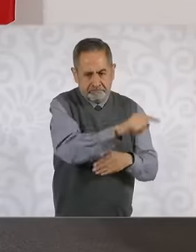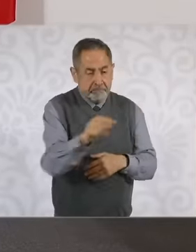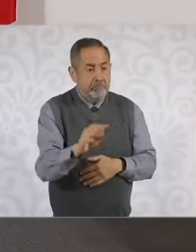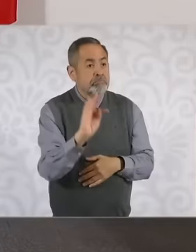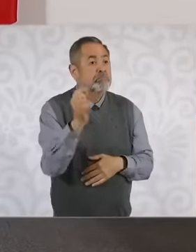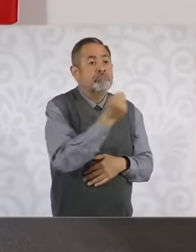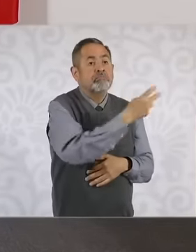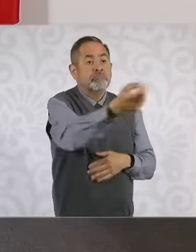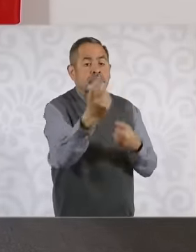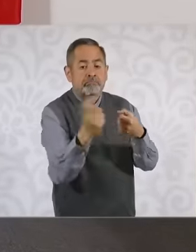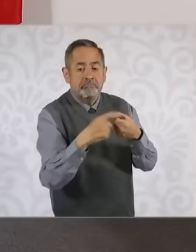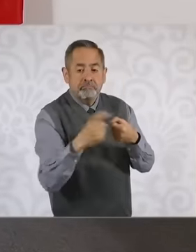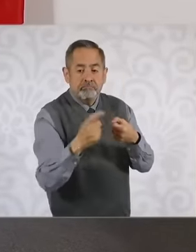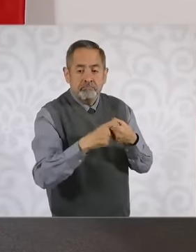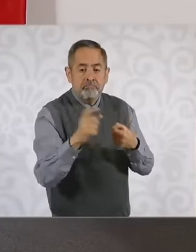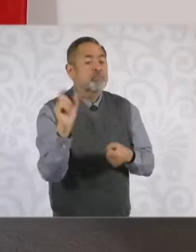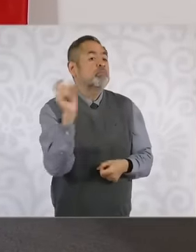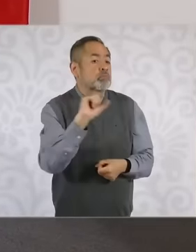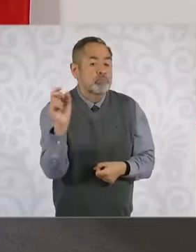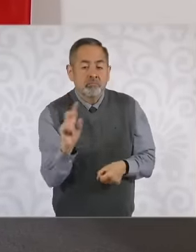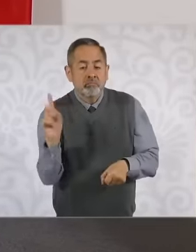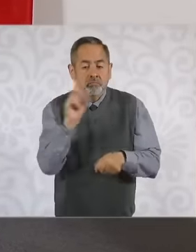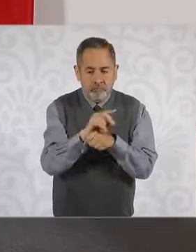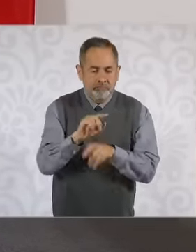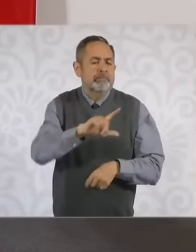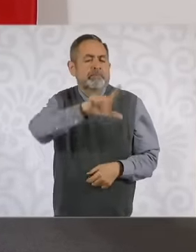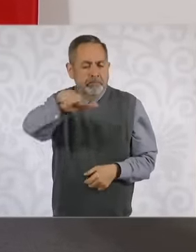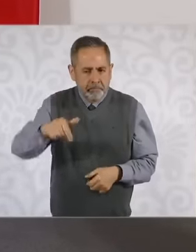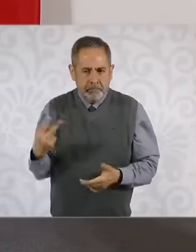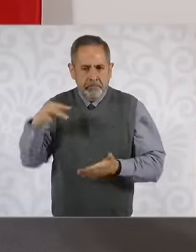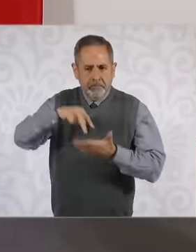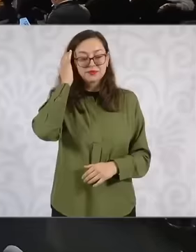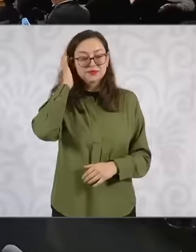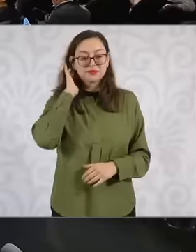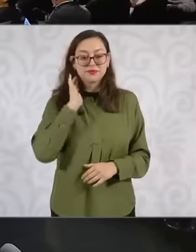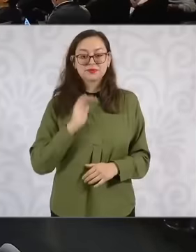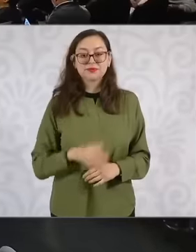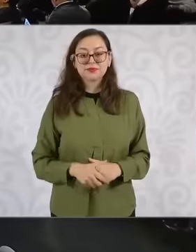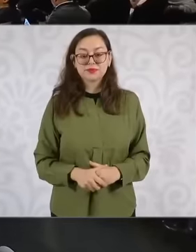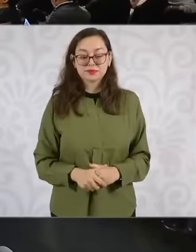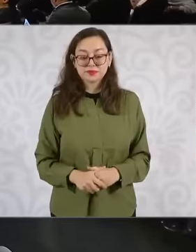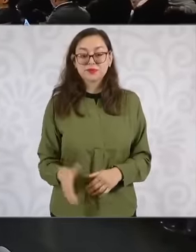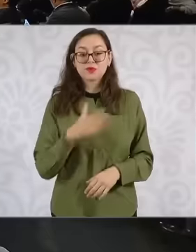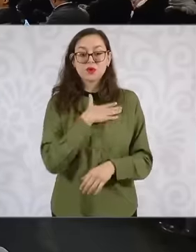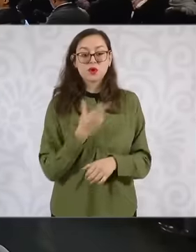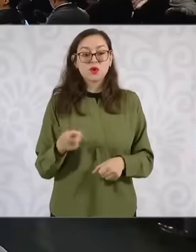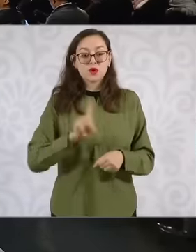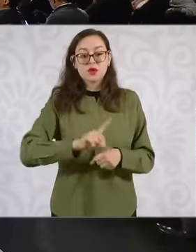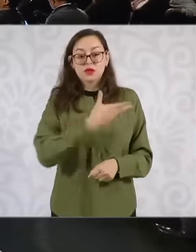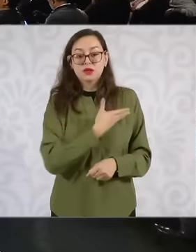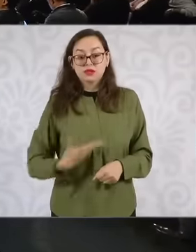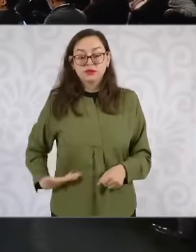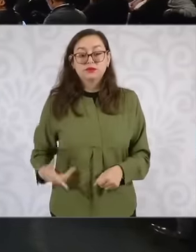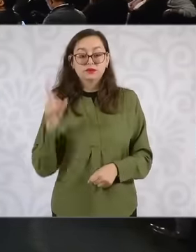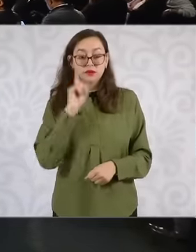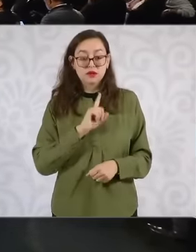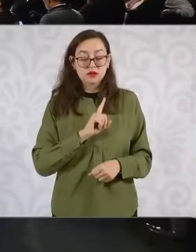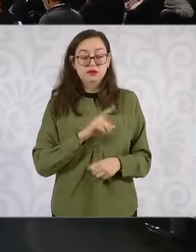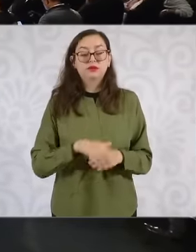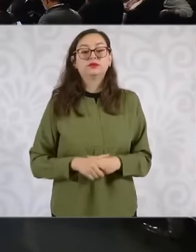etc. we will also inform you here in the morning Good morning listen good president